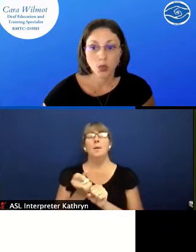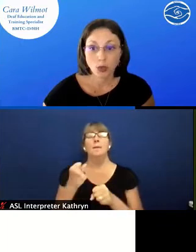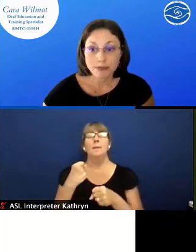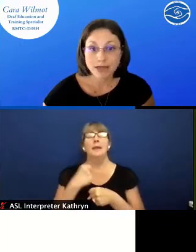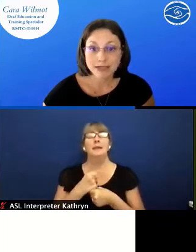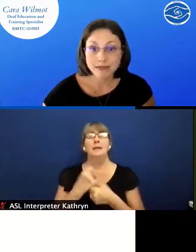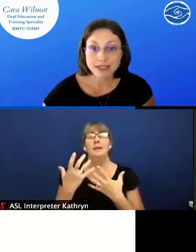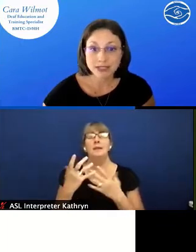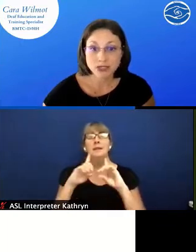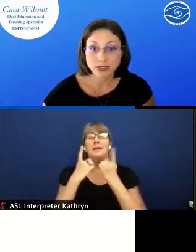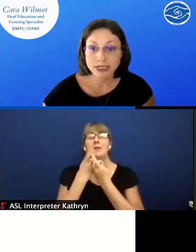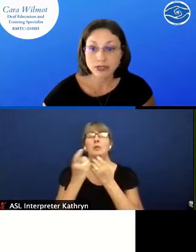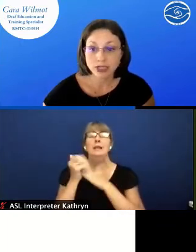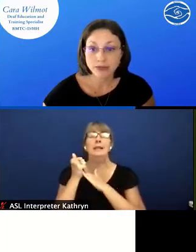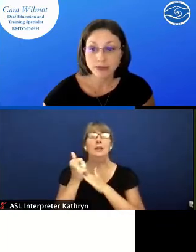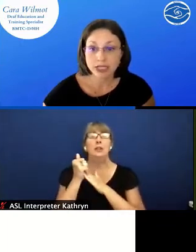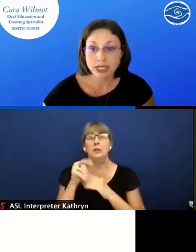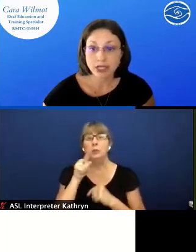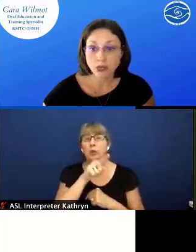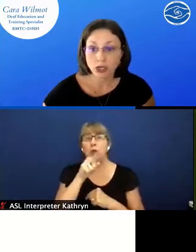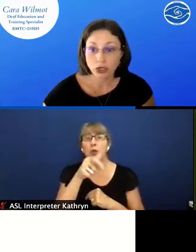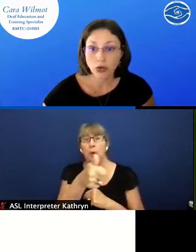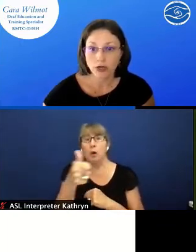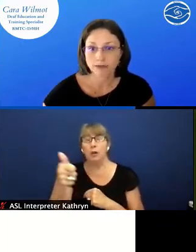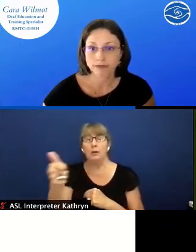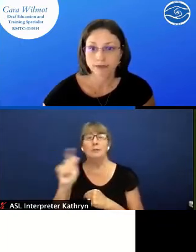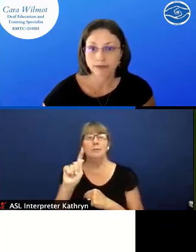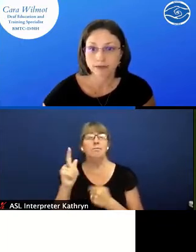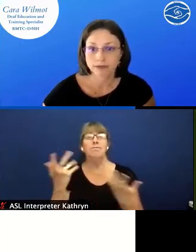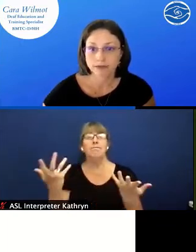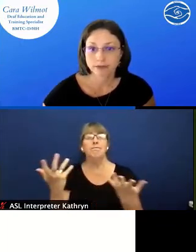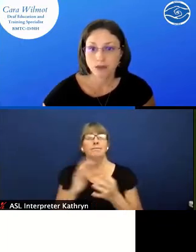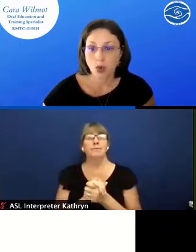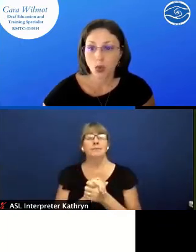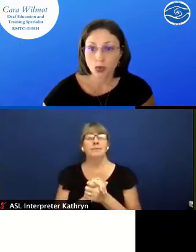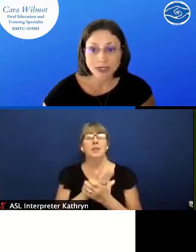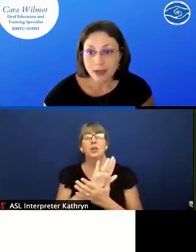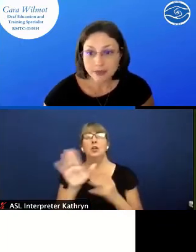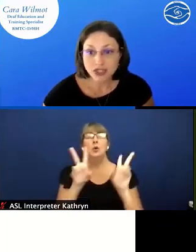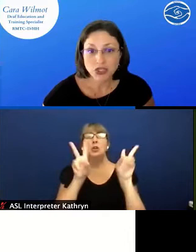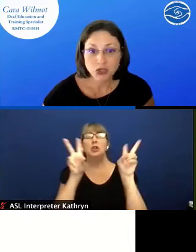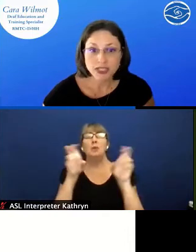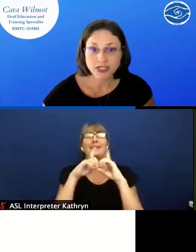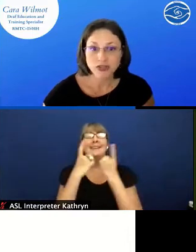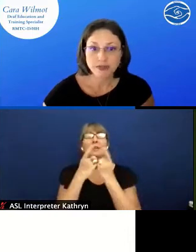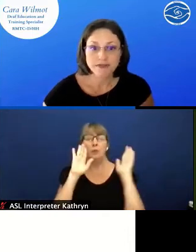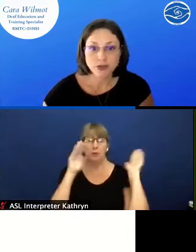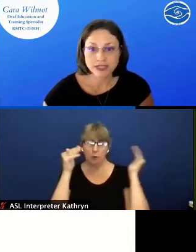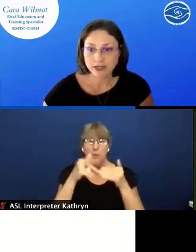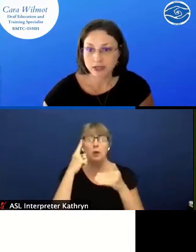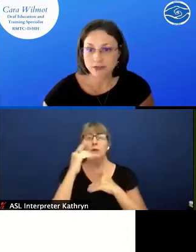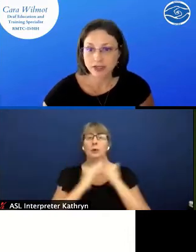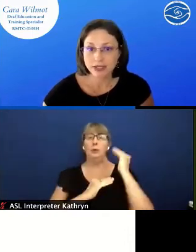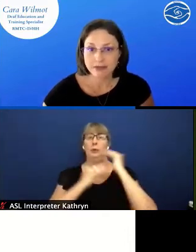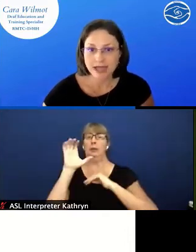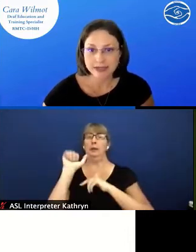What makes up the district leadership, where you are? What topics should your district be focusing on to build capacity?